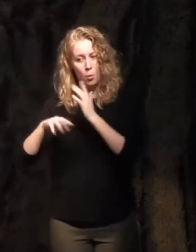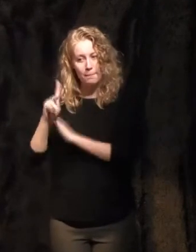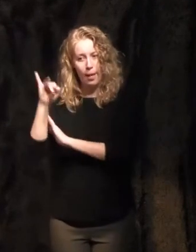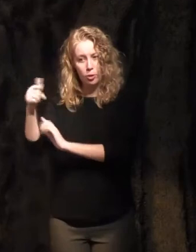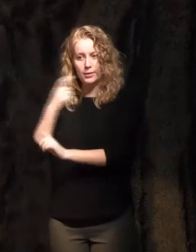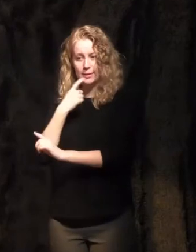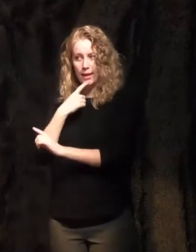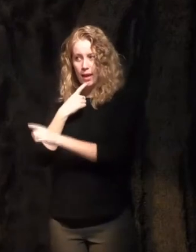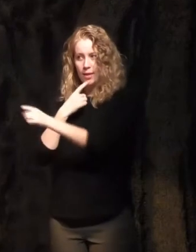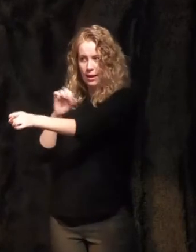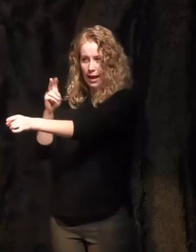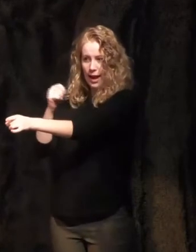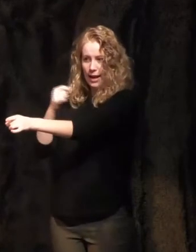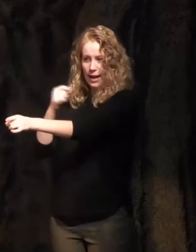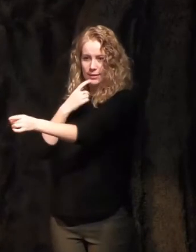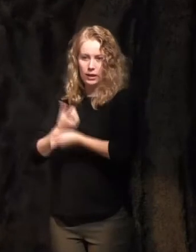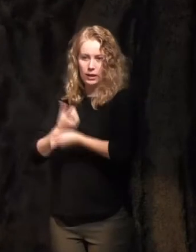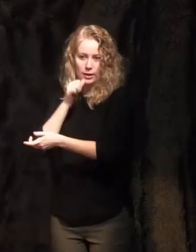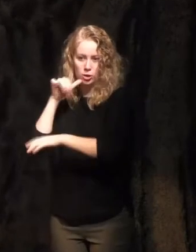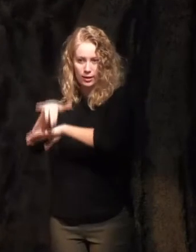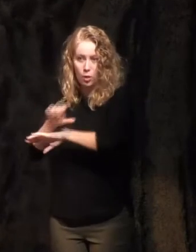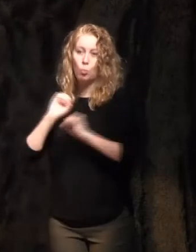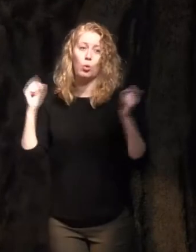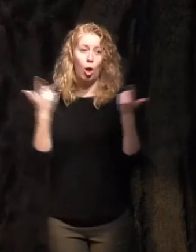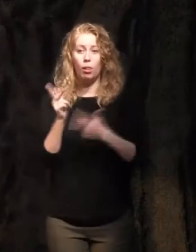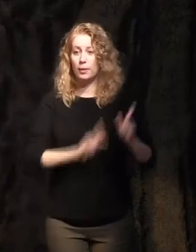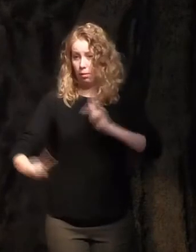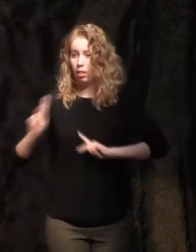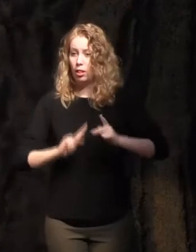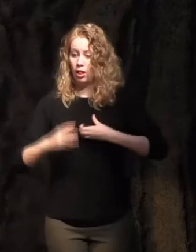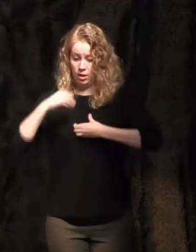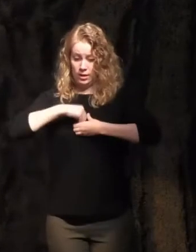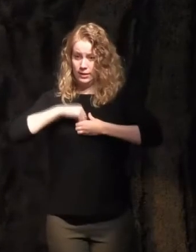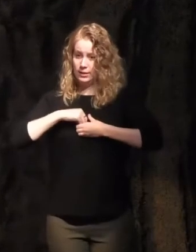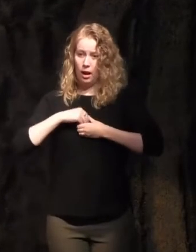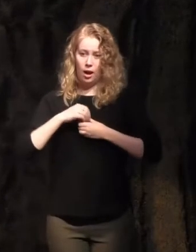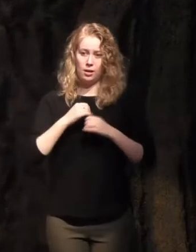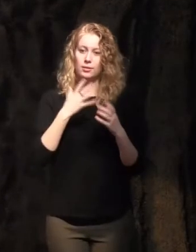that Andy so eloquently recounted last night. We're all people inside of institutional structures, yes